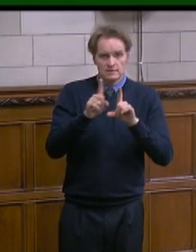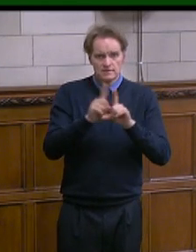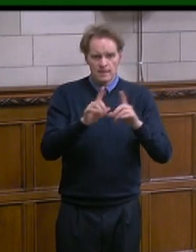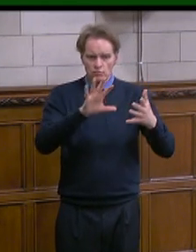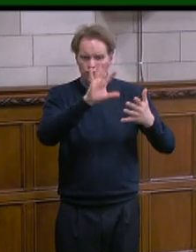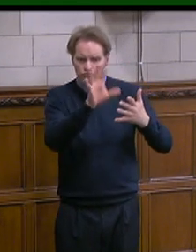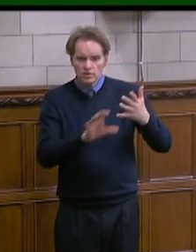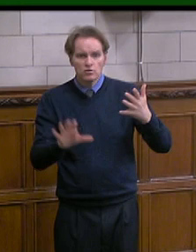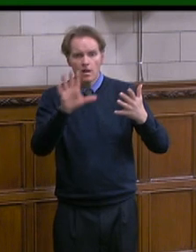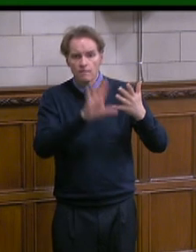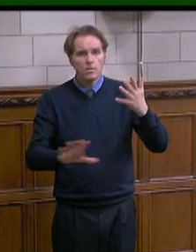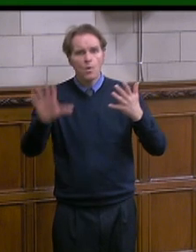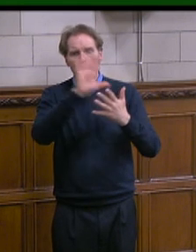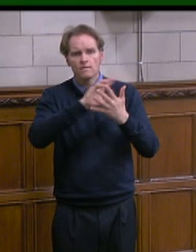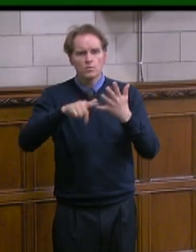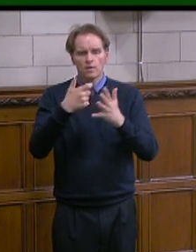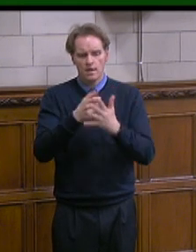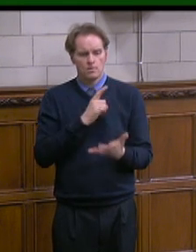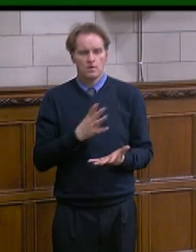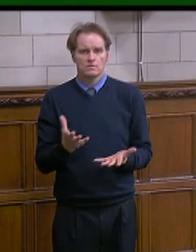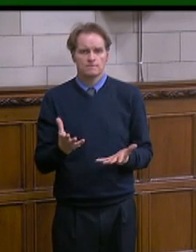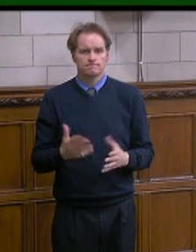happen for regional variations from across the UK.